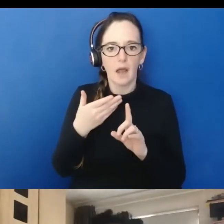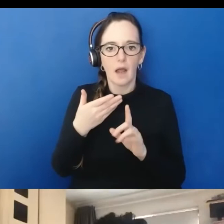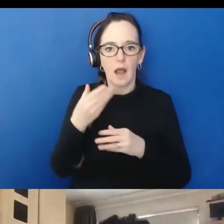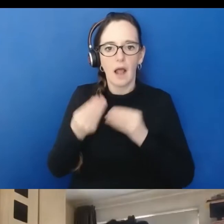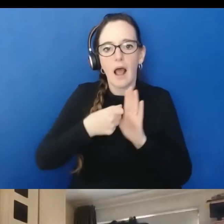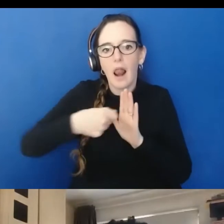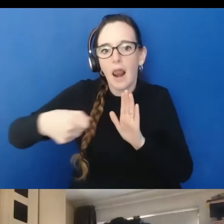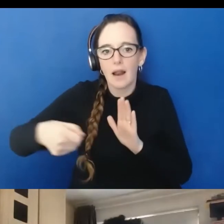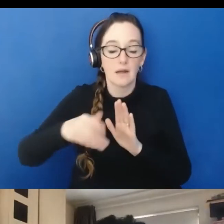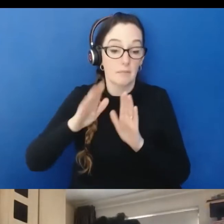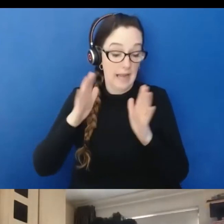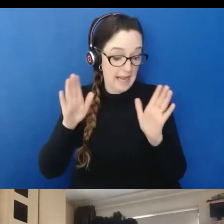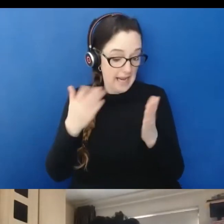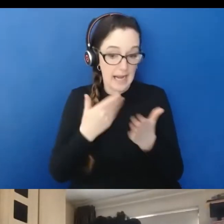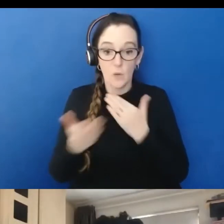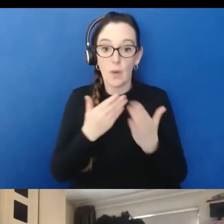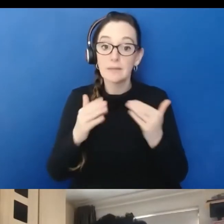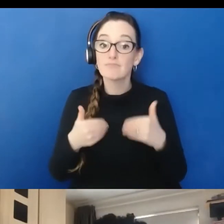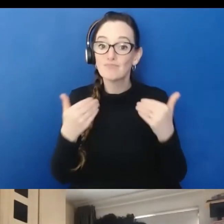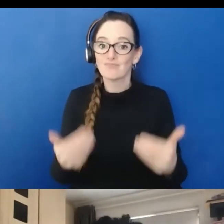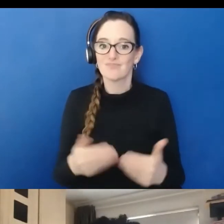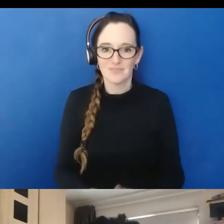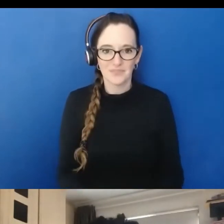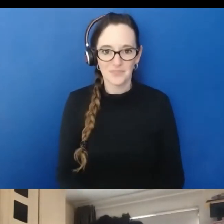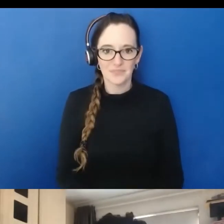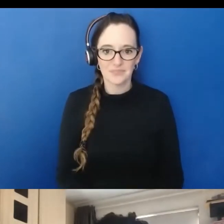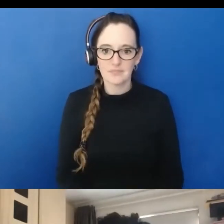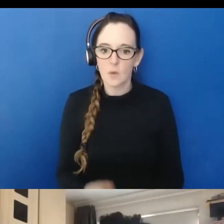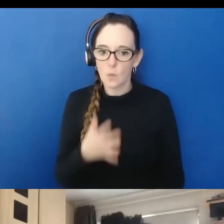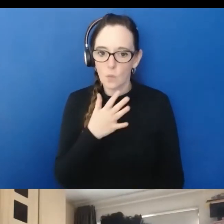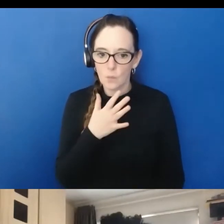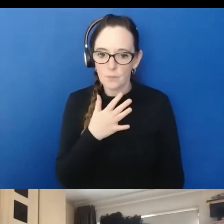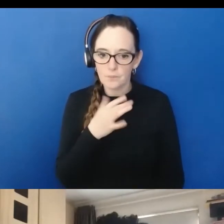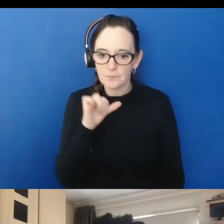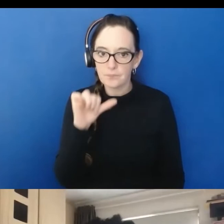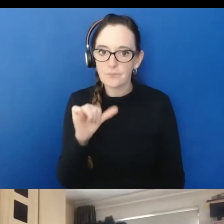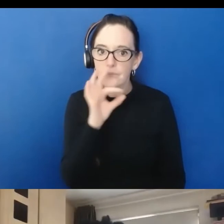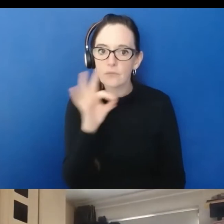I wanted to move on and I was going to ask a question about